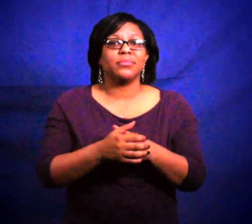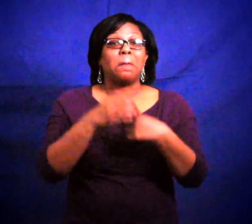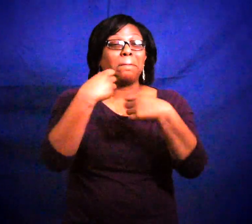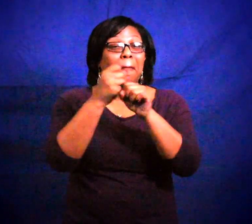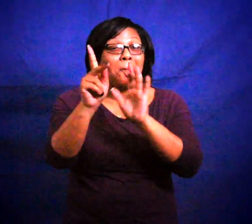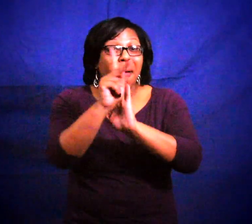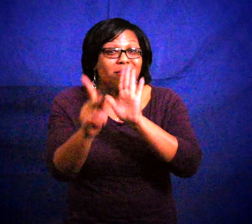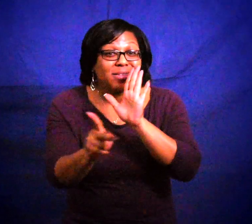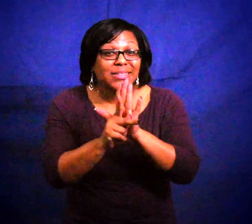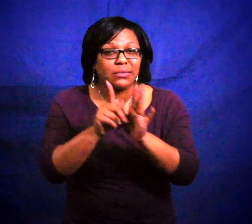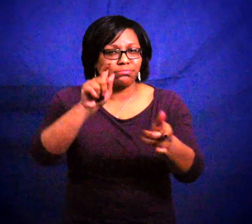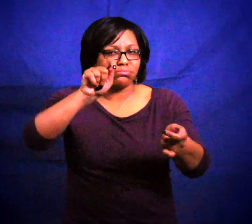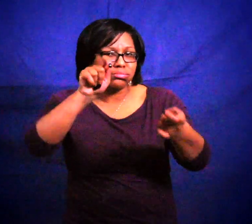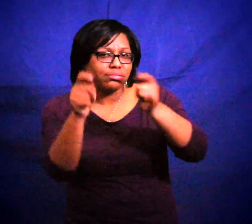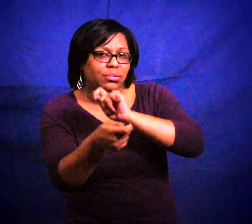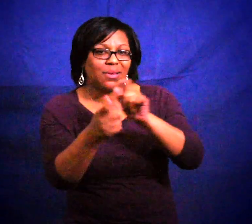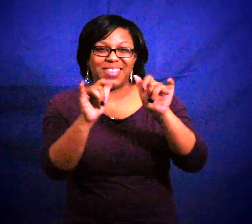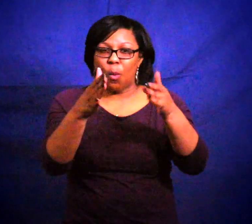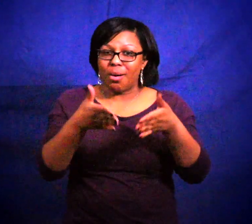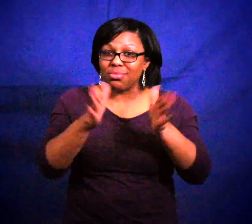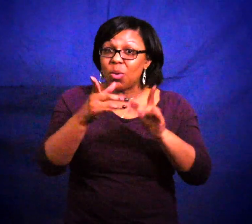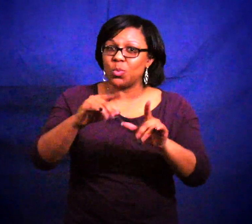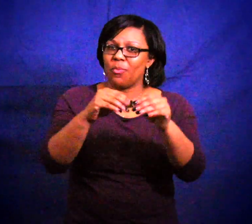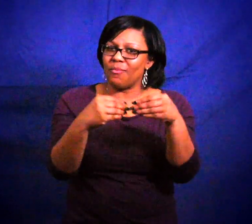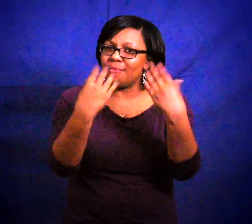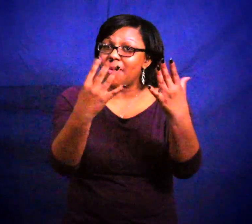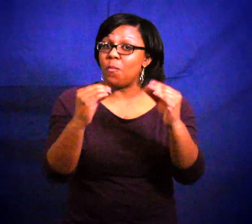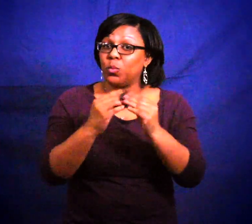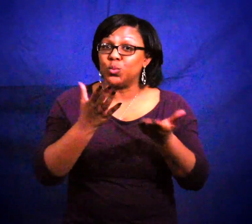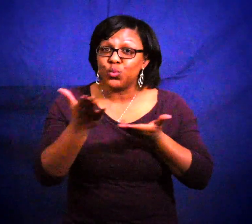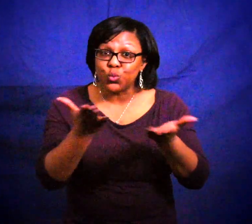to make policy changes that will allow them to provide more services